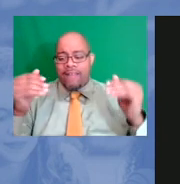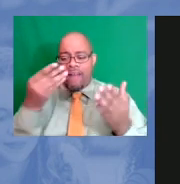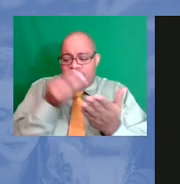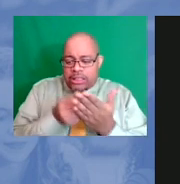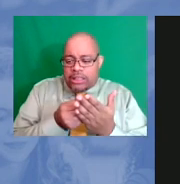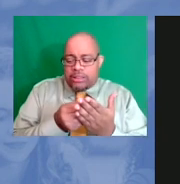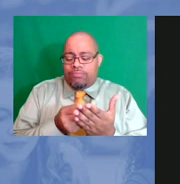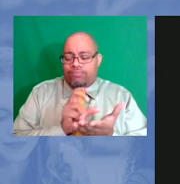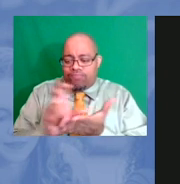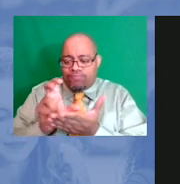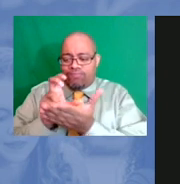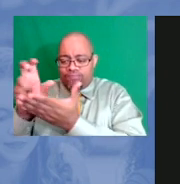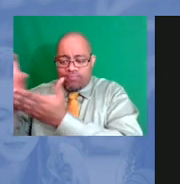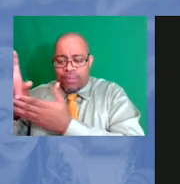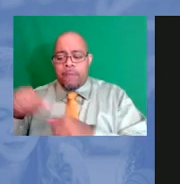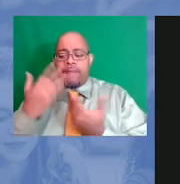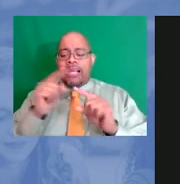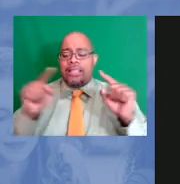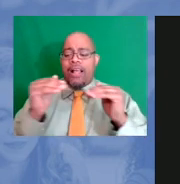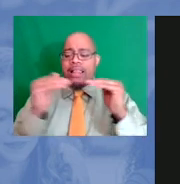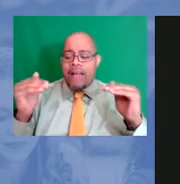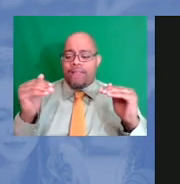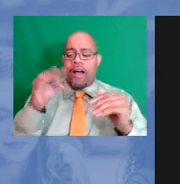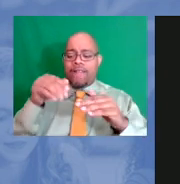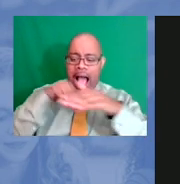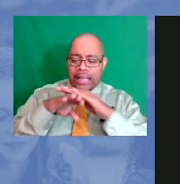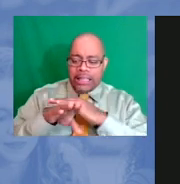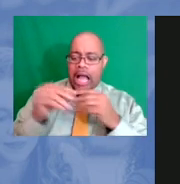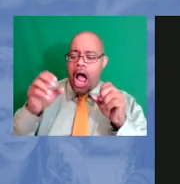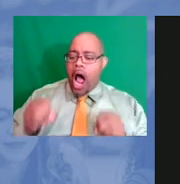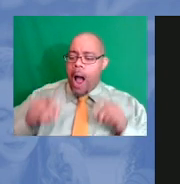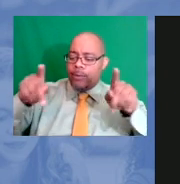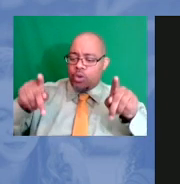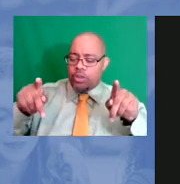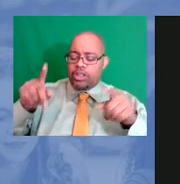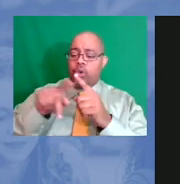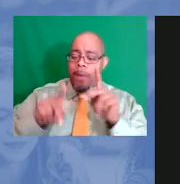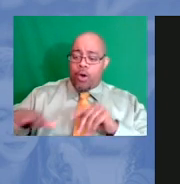DIFFERENT LEVELS OF ACCESS AND OPPORTUNITY TO THOSE WHO HAVE LACKED IT.